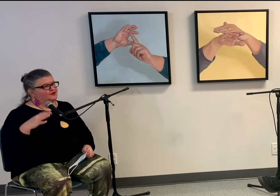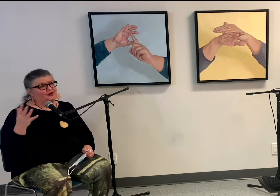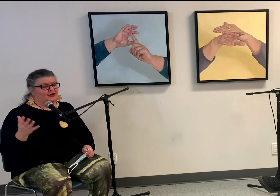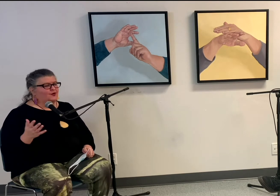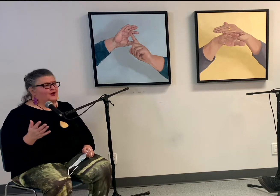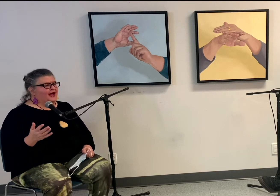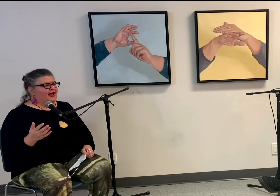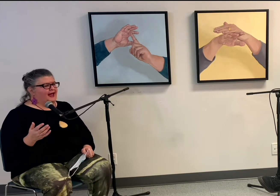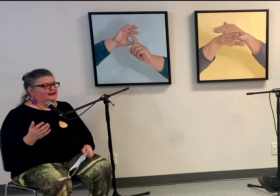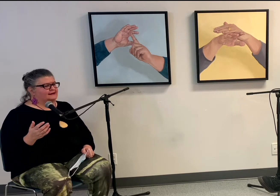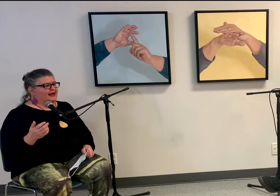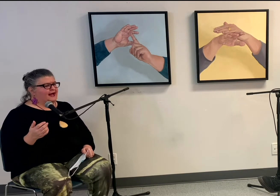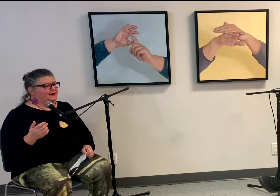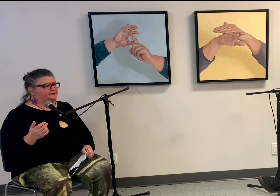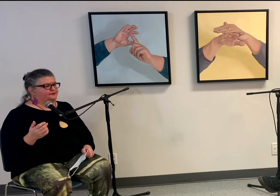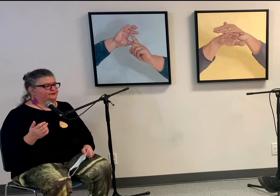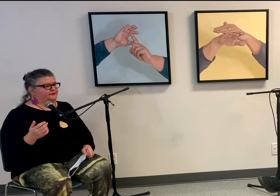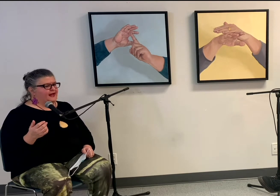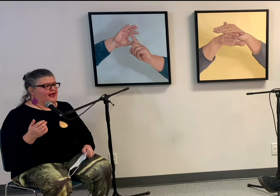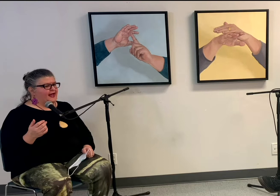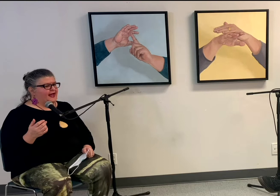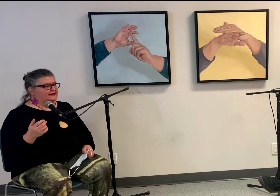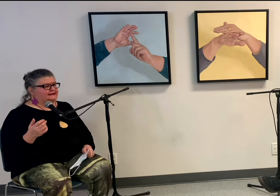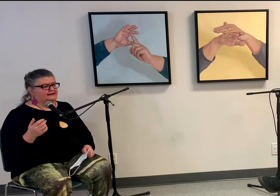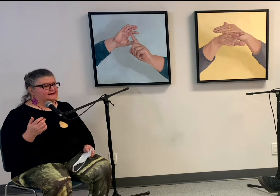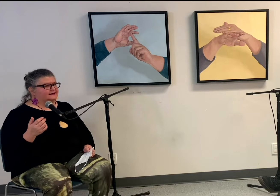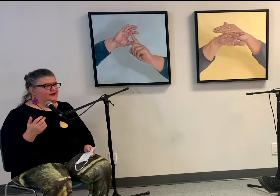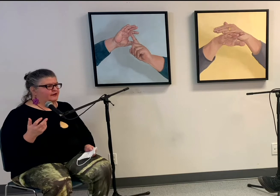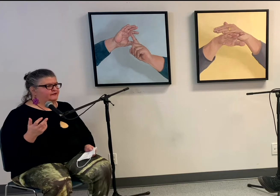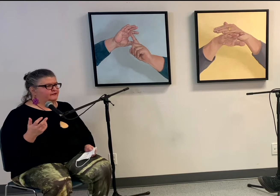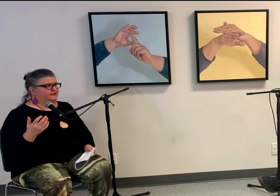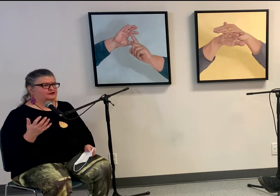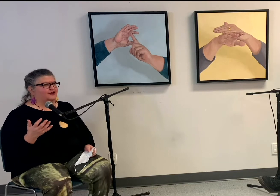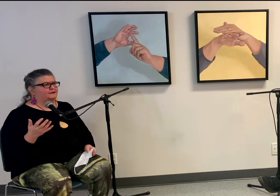everywhere, where we go and, um, and it, it's very frustrating.